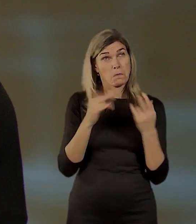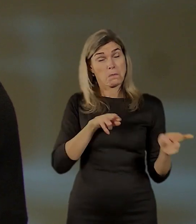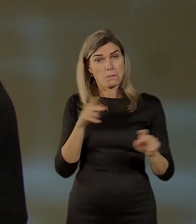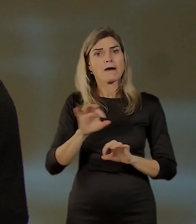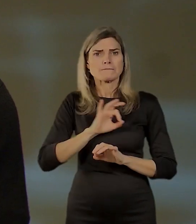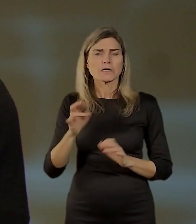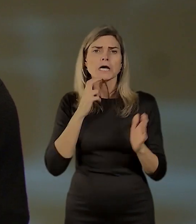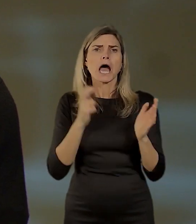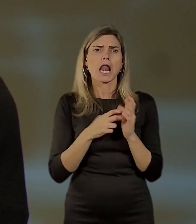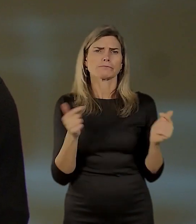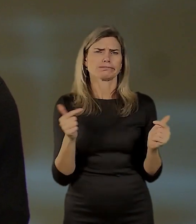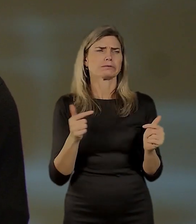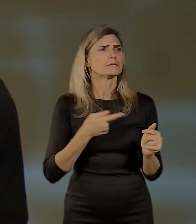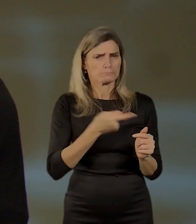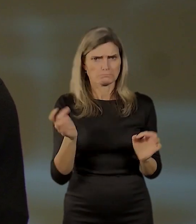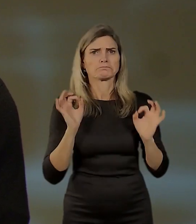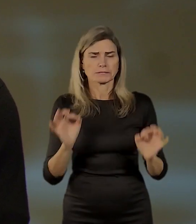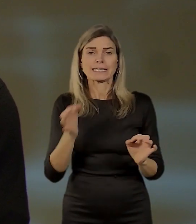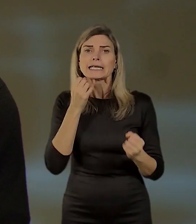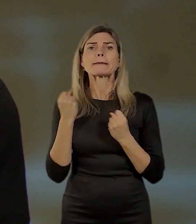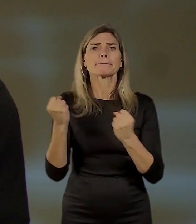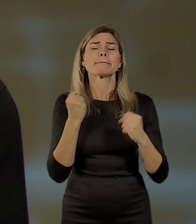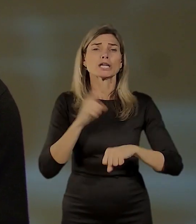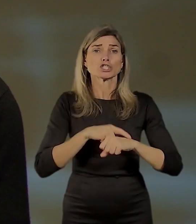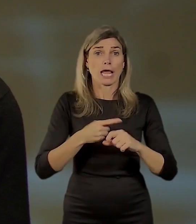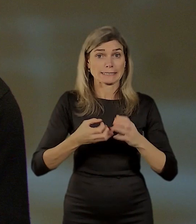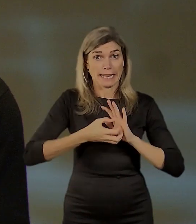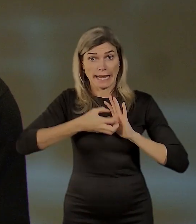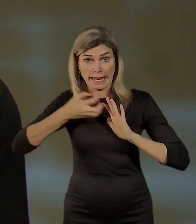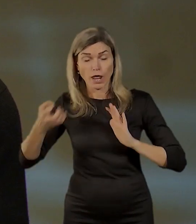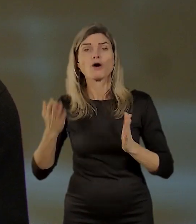we will be ready inside those buildings, I think.